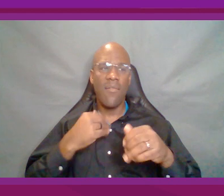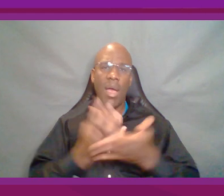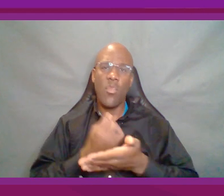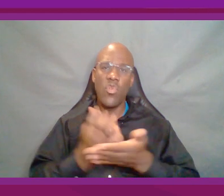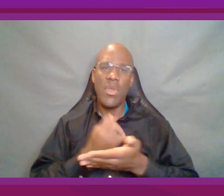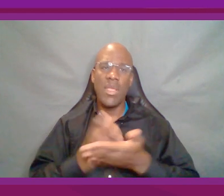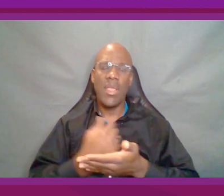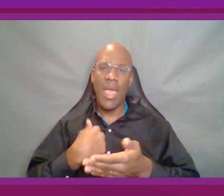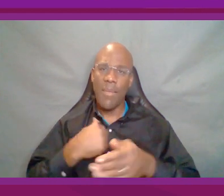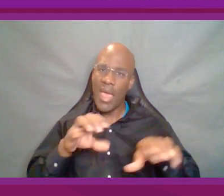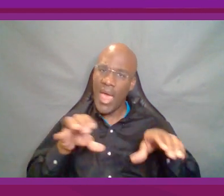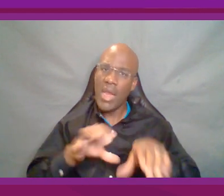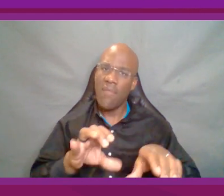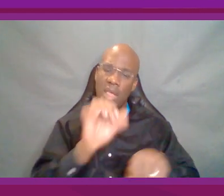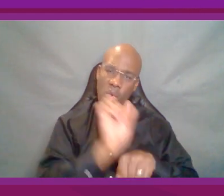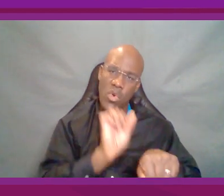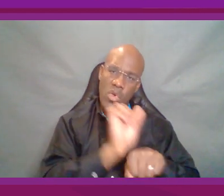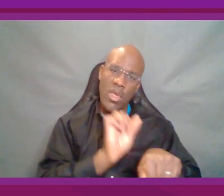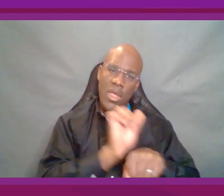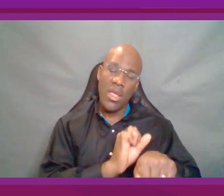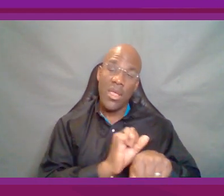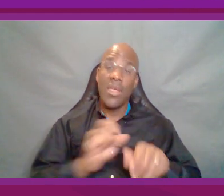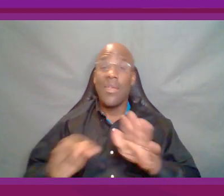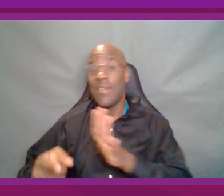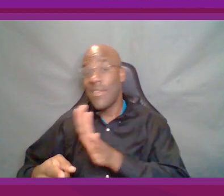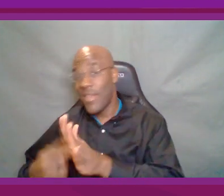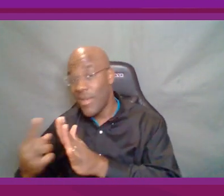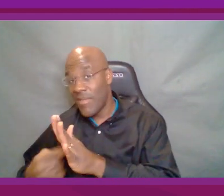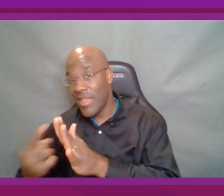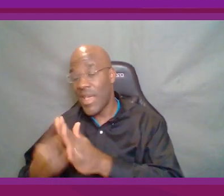and actively working on those opportunities, because there was also sometimes the